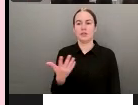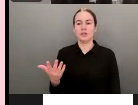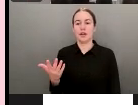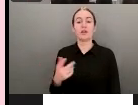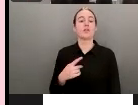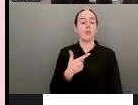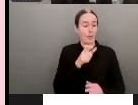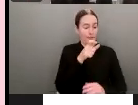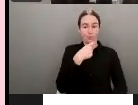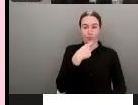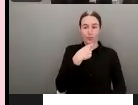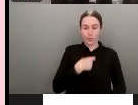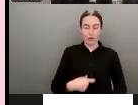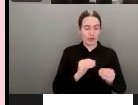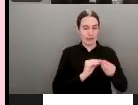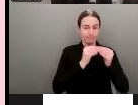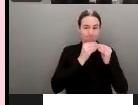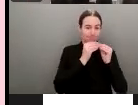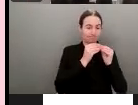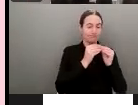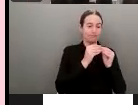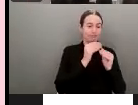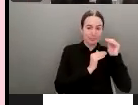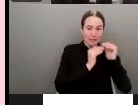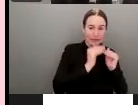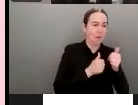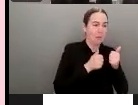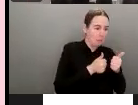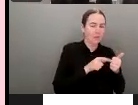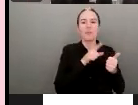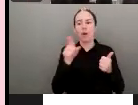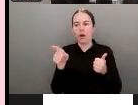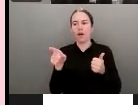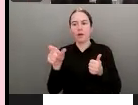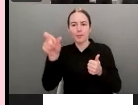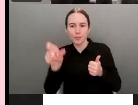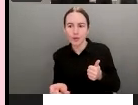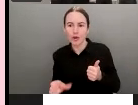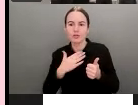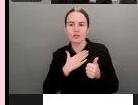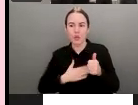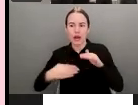but rather for a users. Or the other way around.